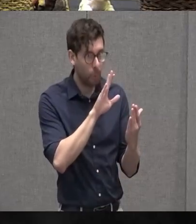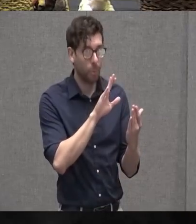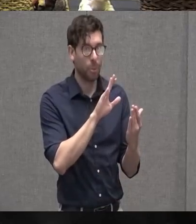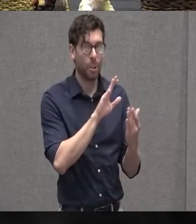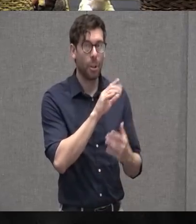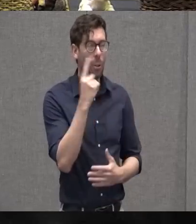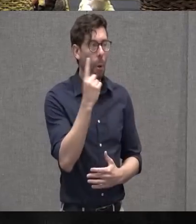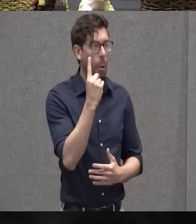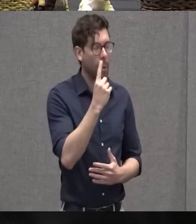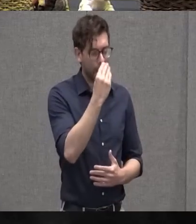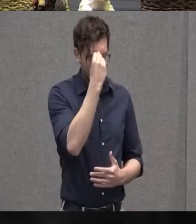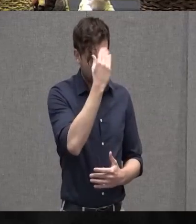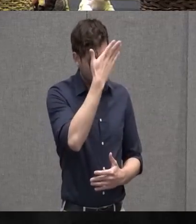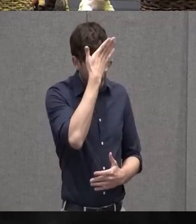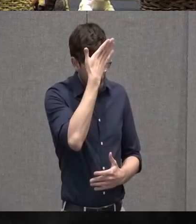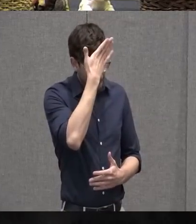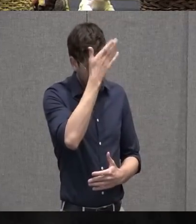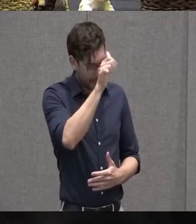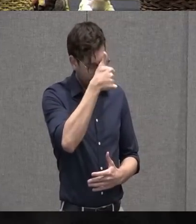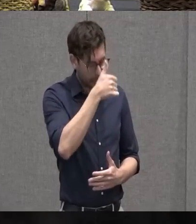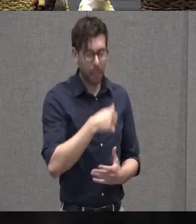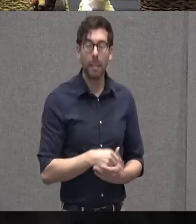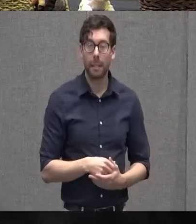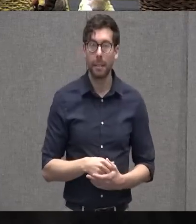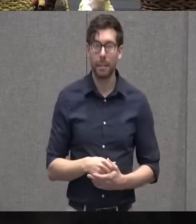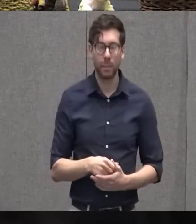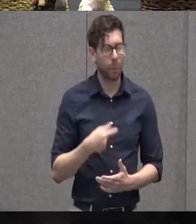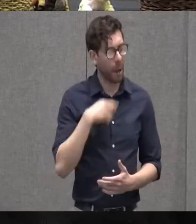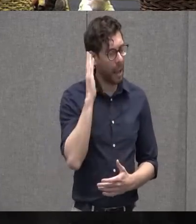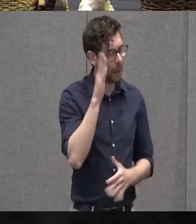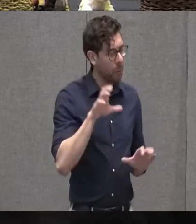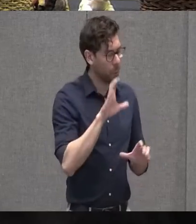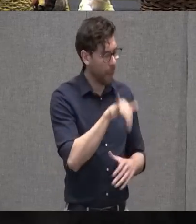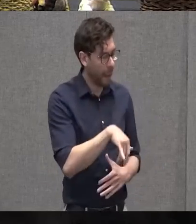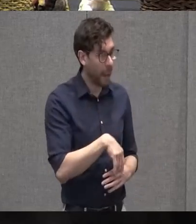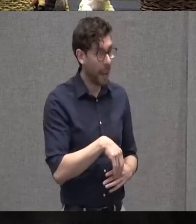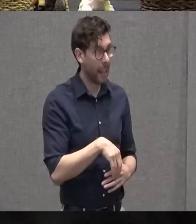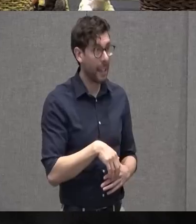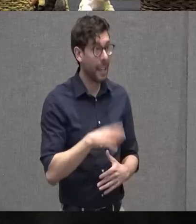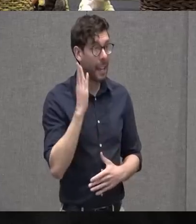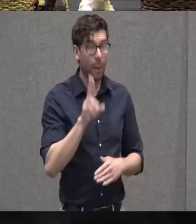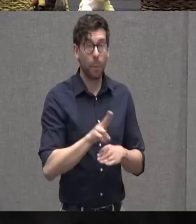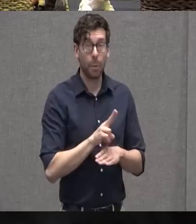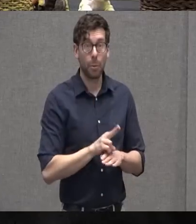So I'm gonna put my ten in and then I'm also gonna hold them up on my fingers so I can see them